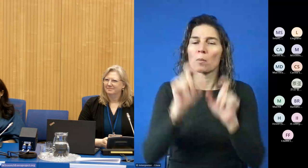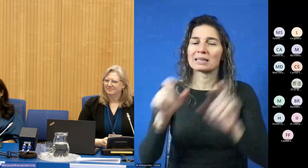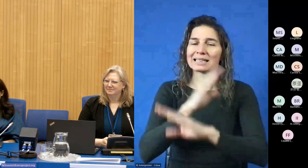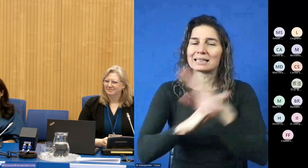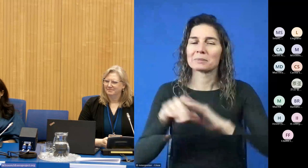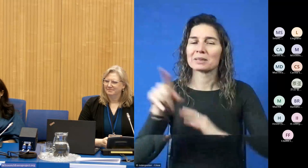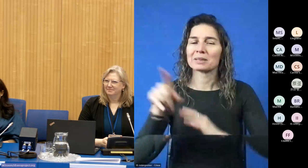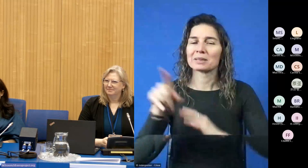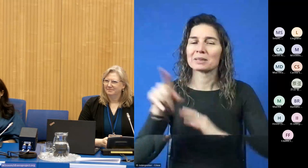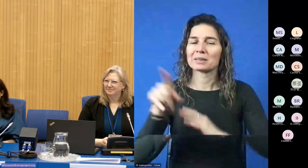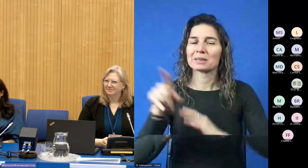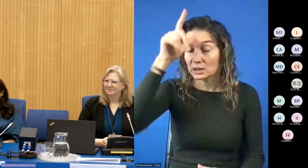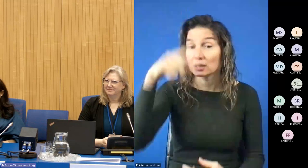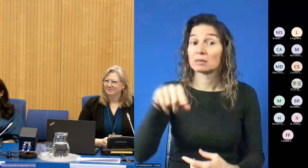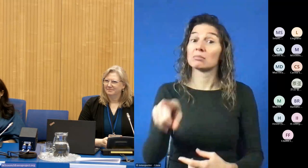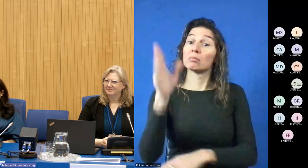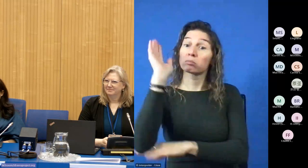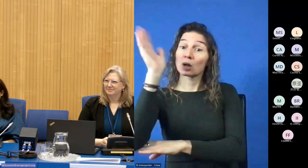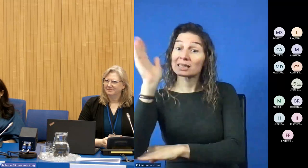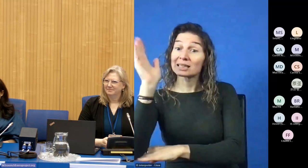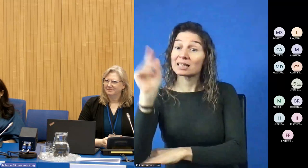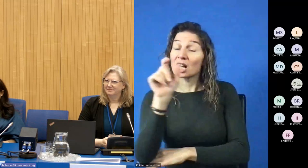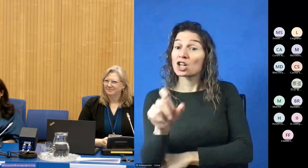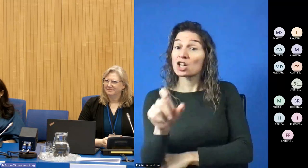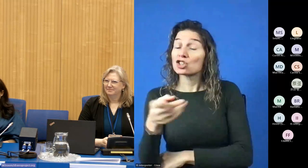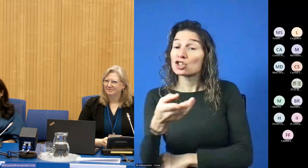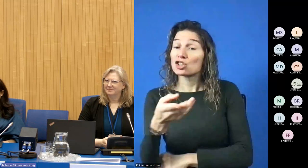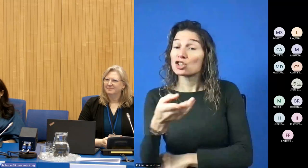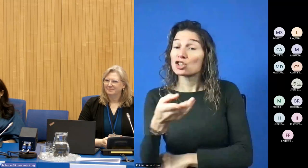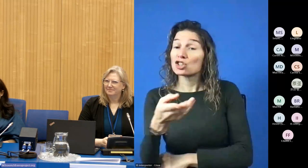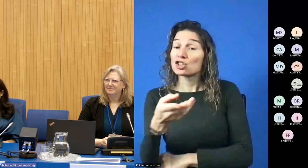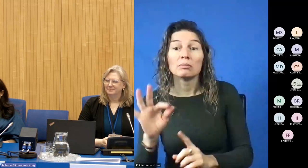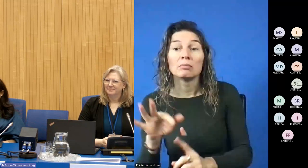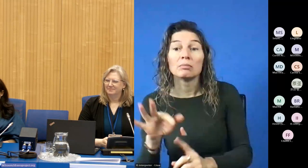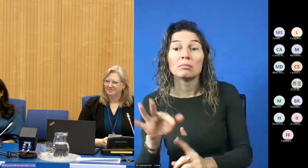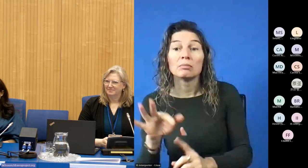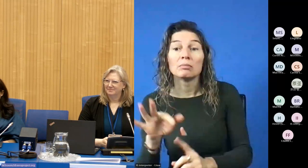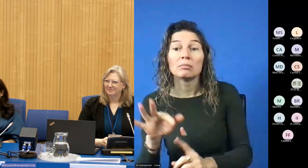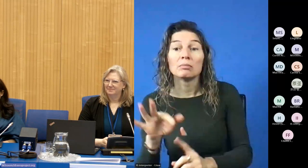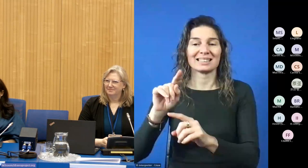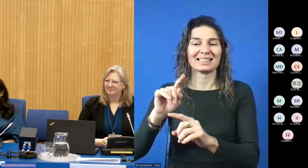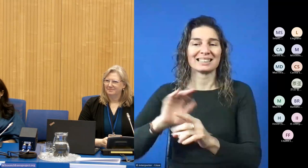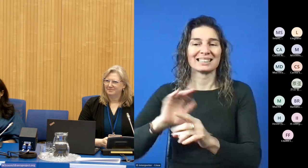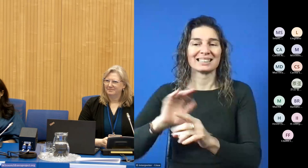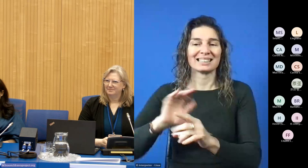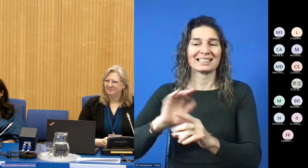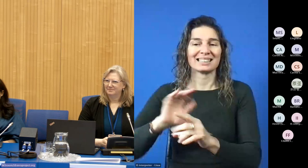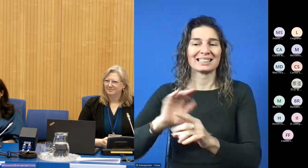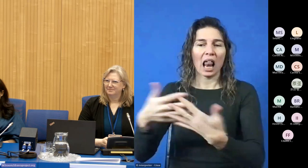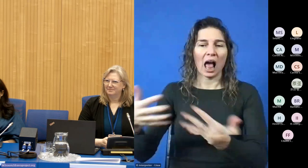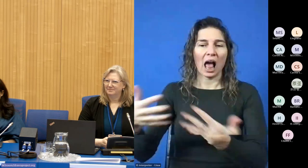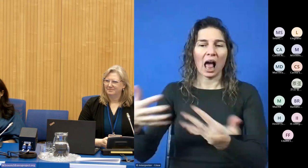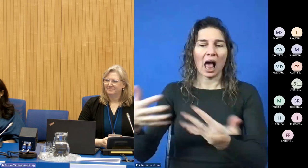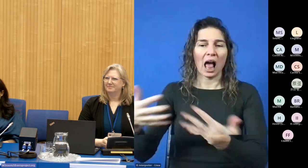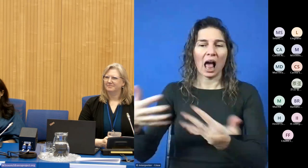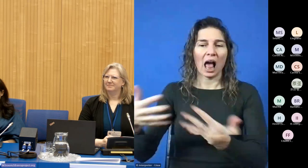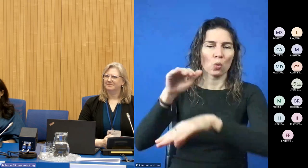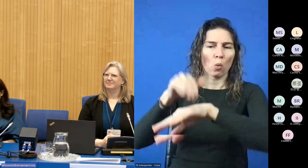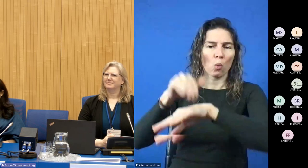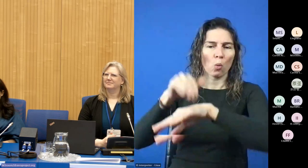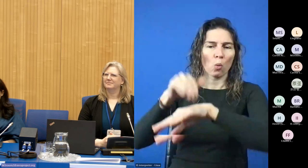the presentation that you give, especially for the sign language commentary. Nobody did this before,